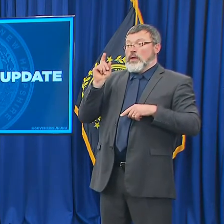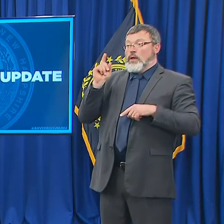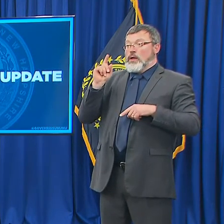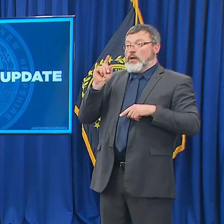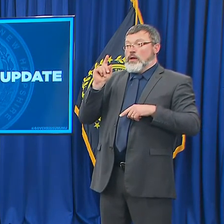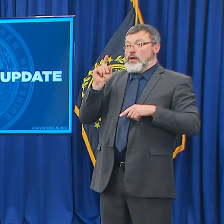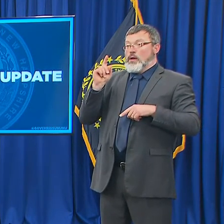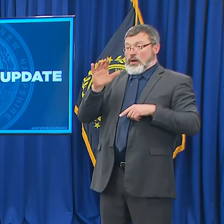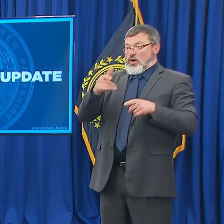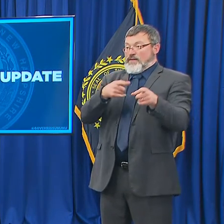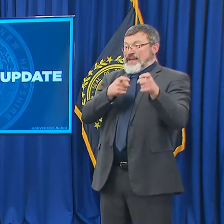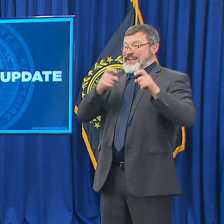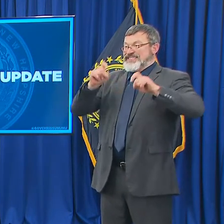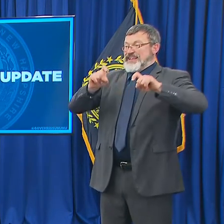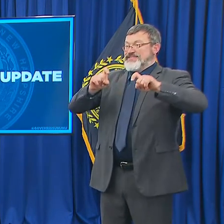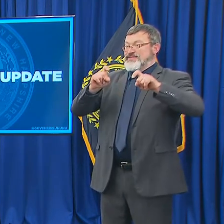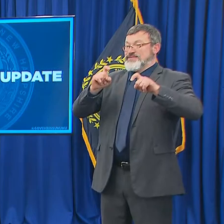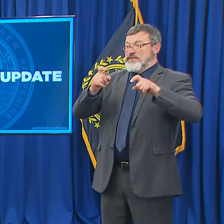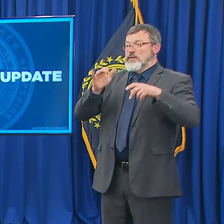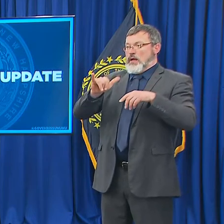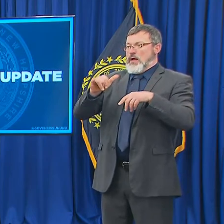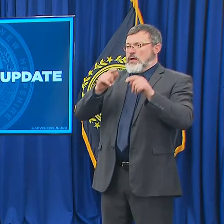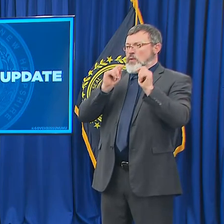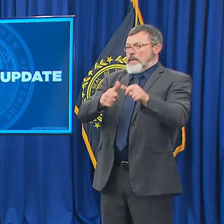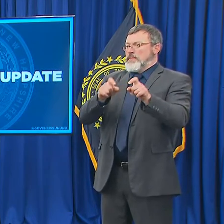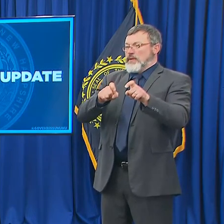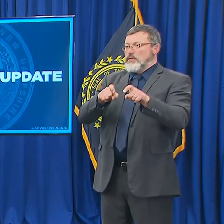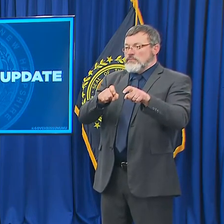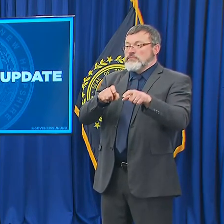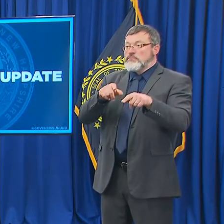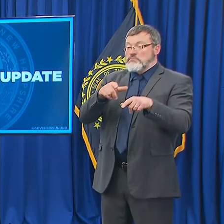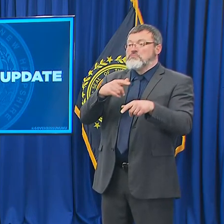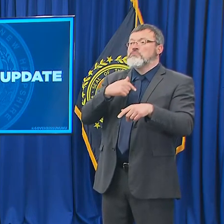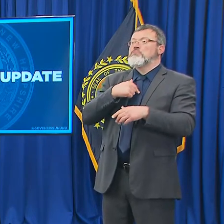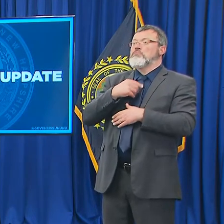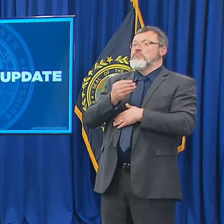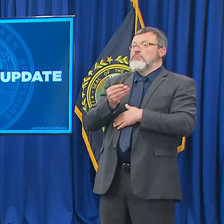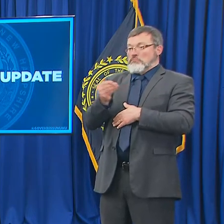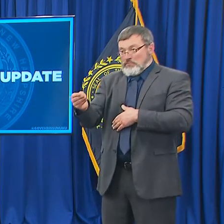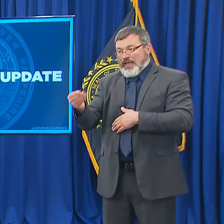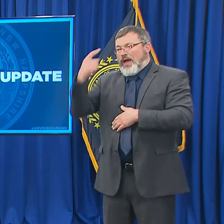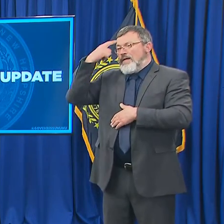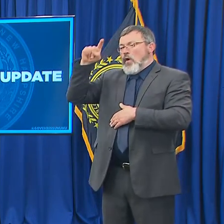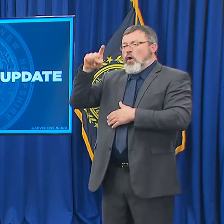so we will be starting that if not the end of this week or early next week to add